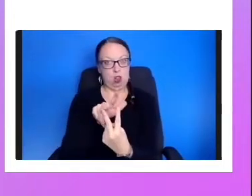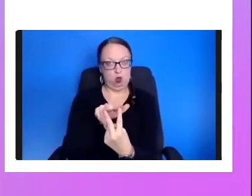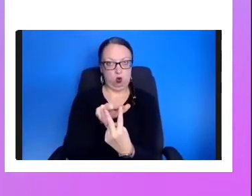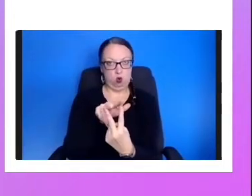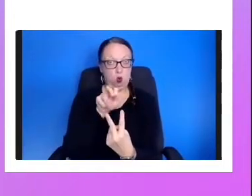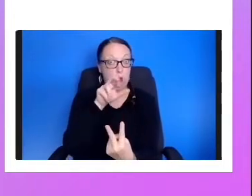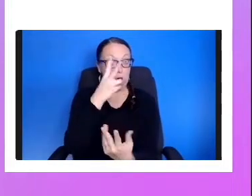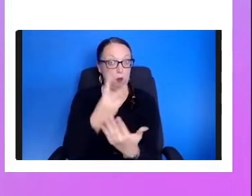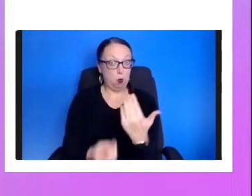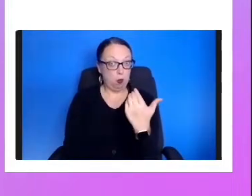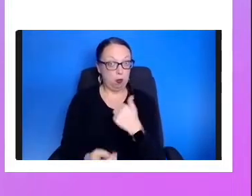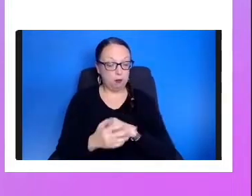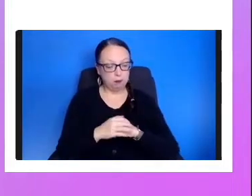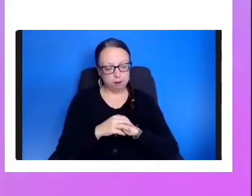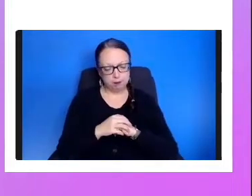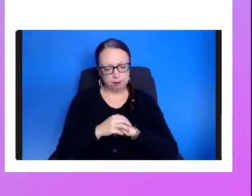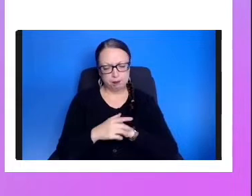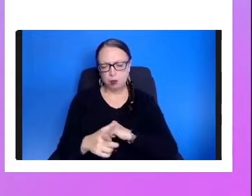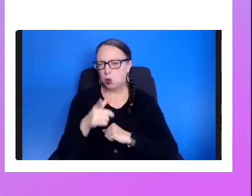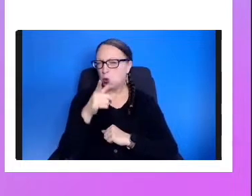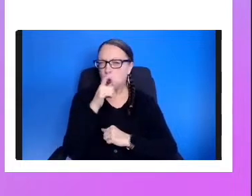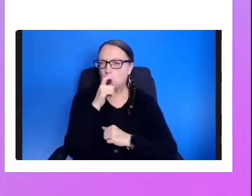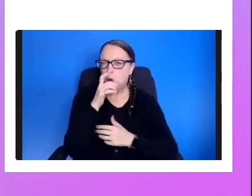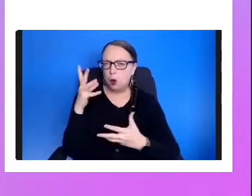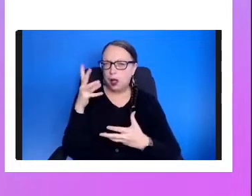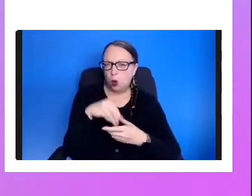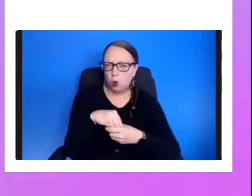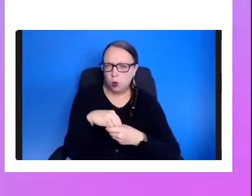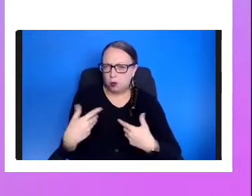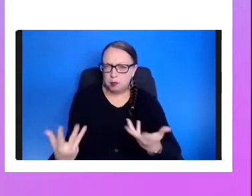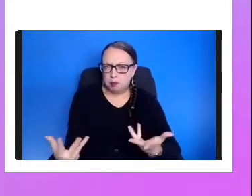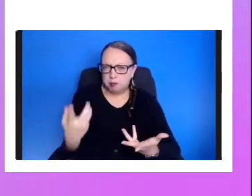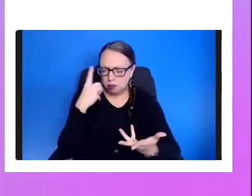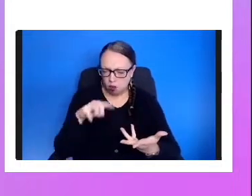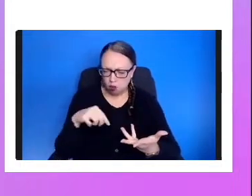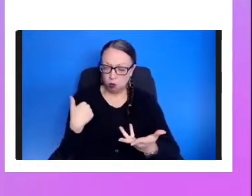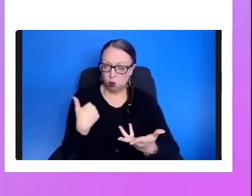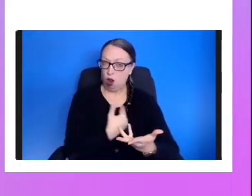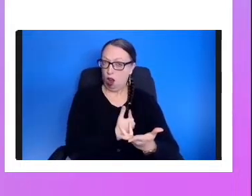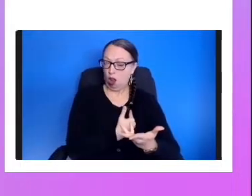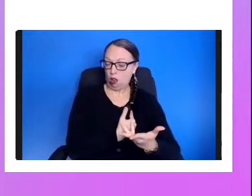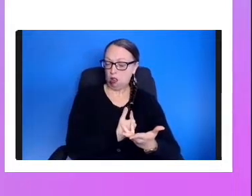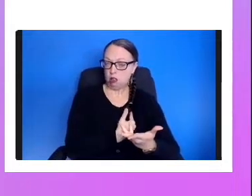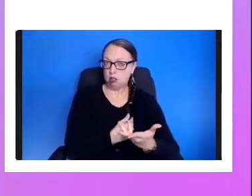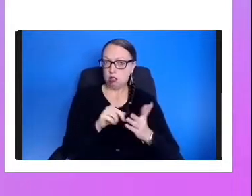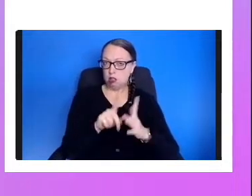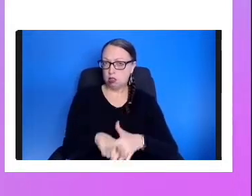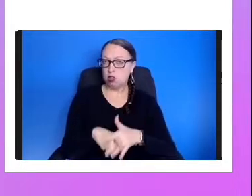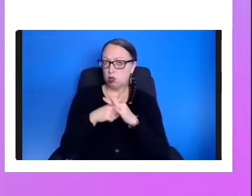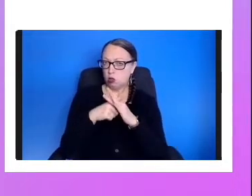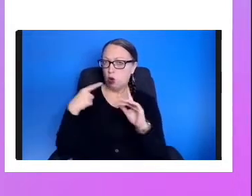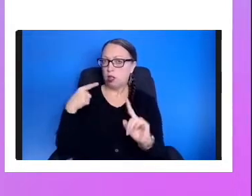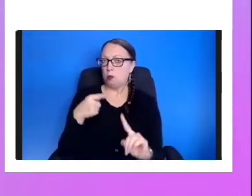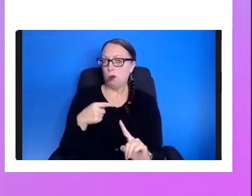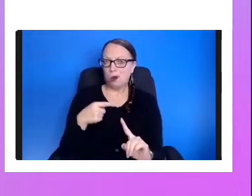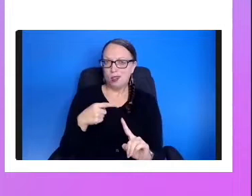So who does it include? To us it's really the starting point is there is no normal,